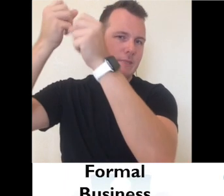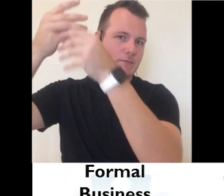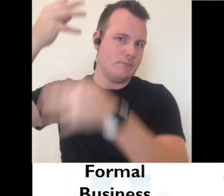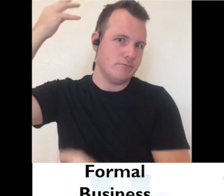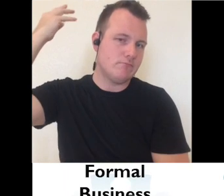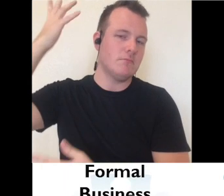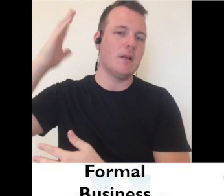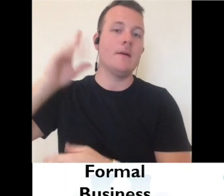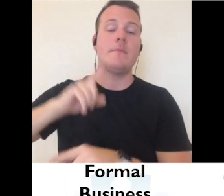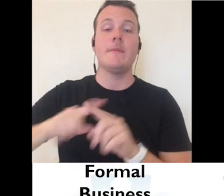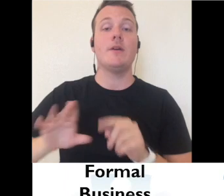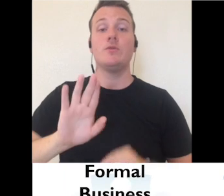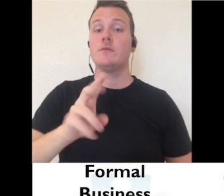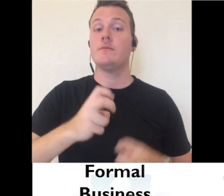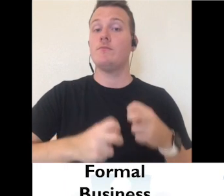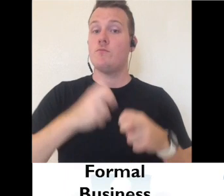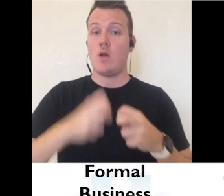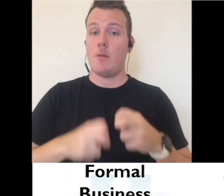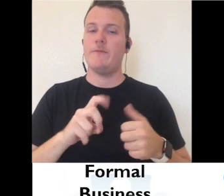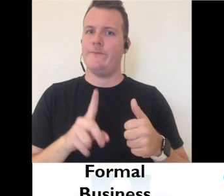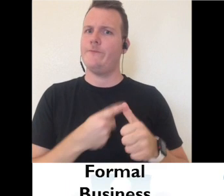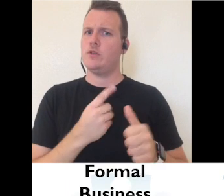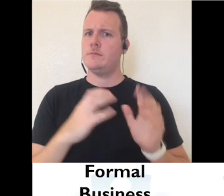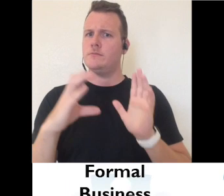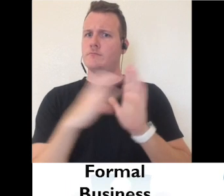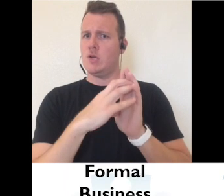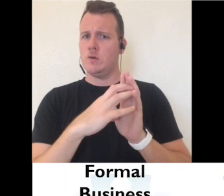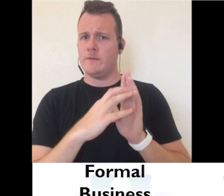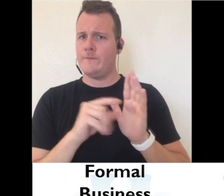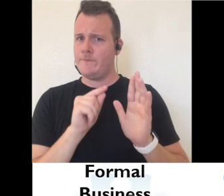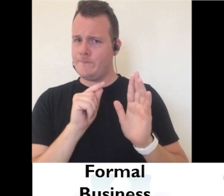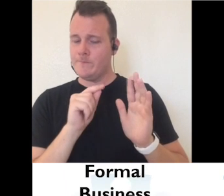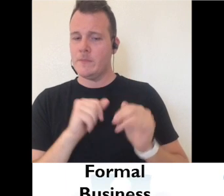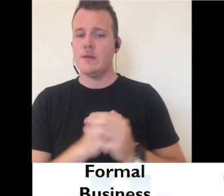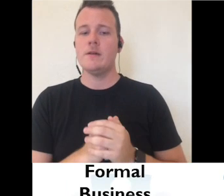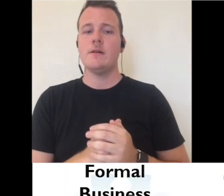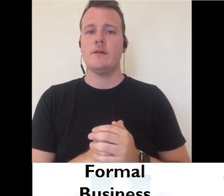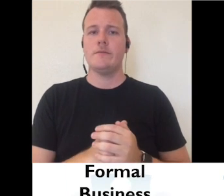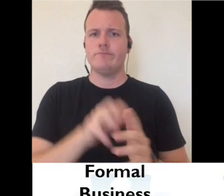limitations of the practice alternatives or procedures that are done in the